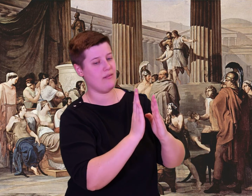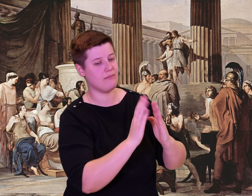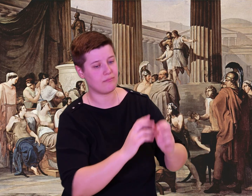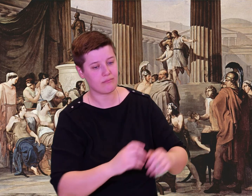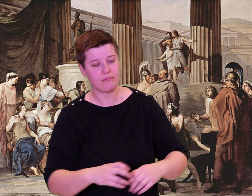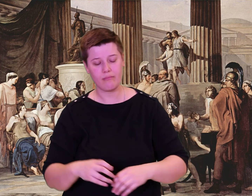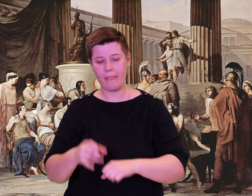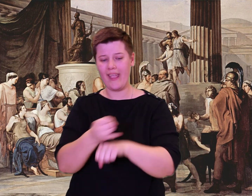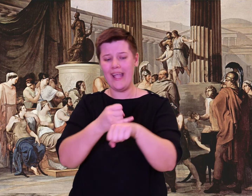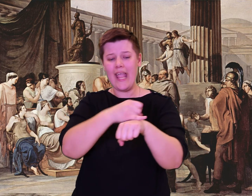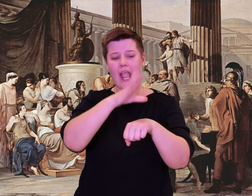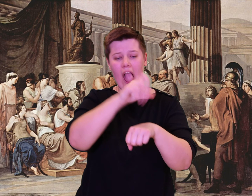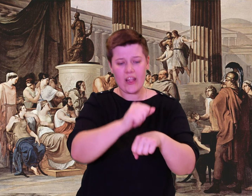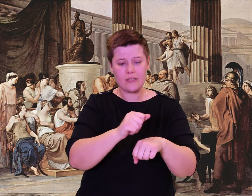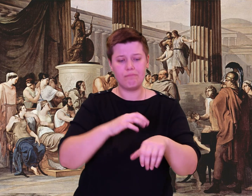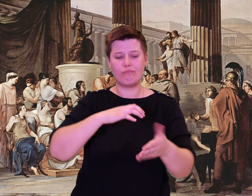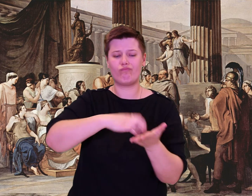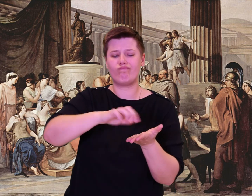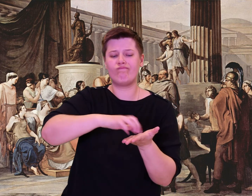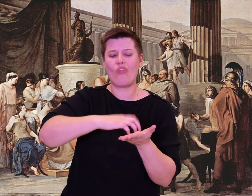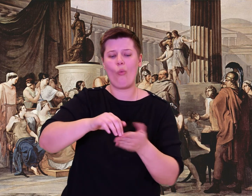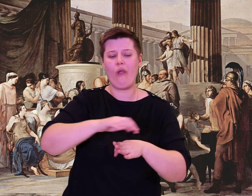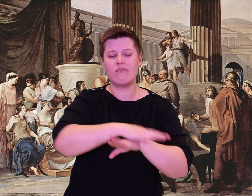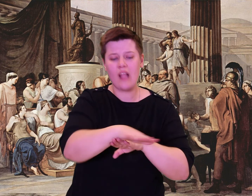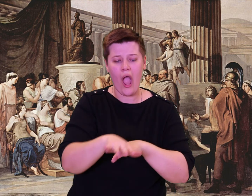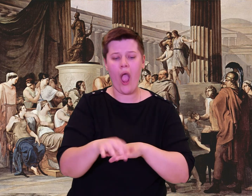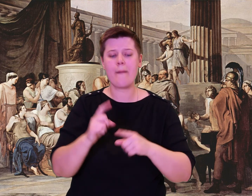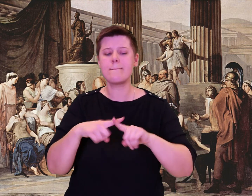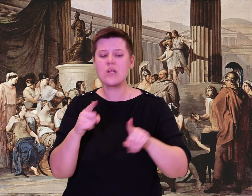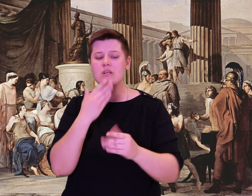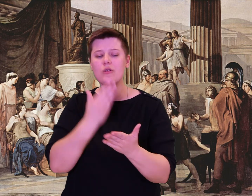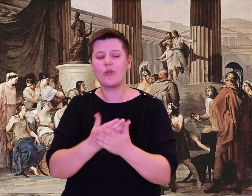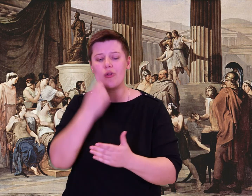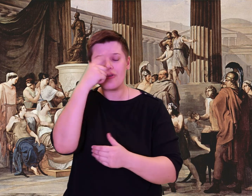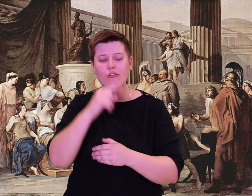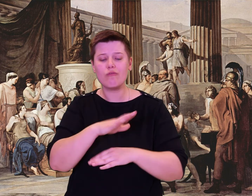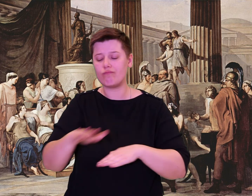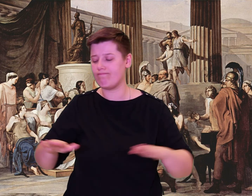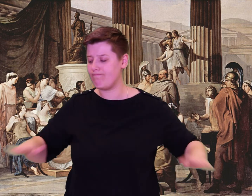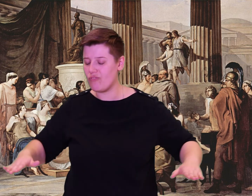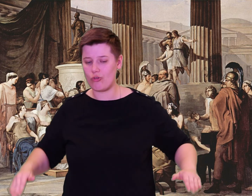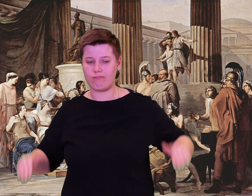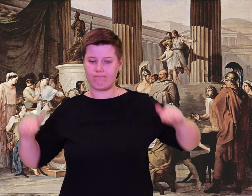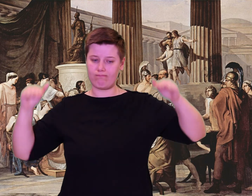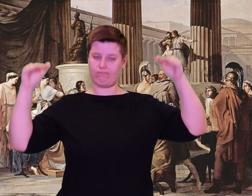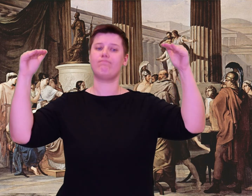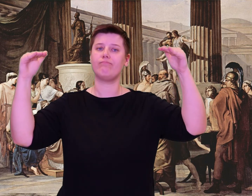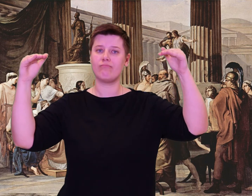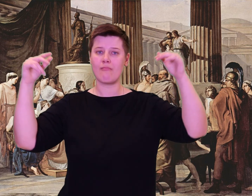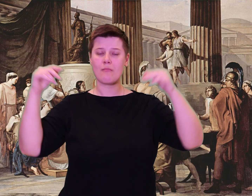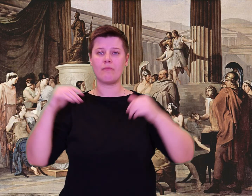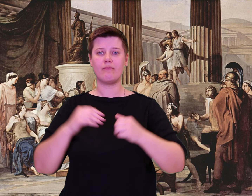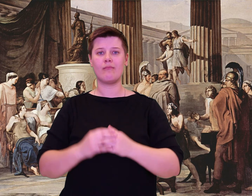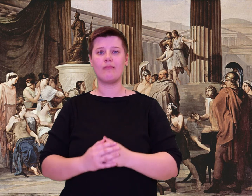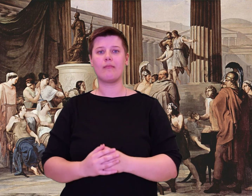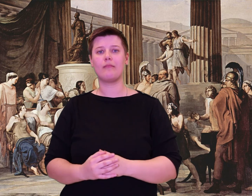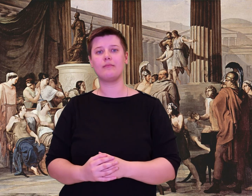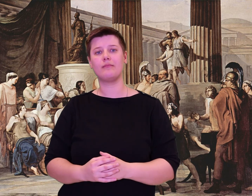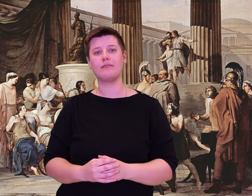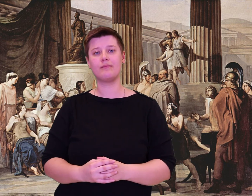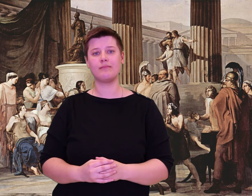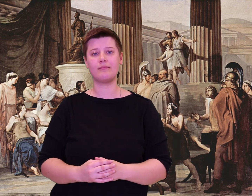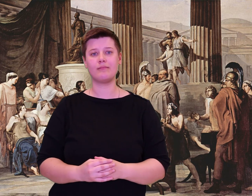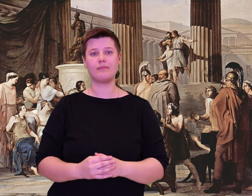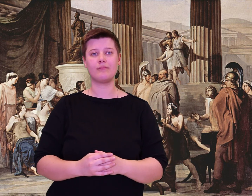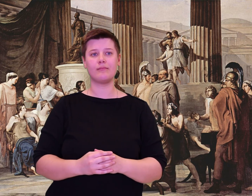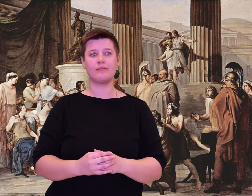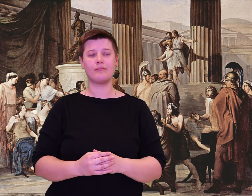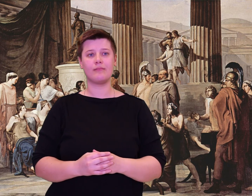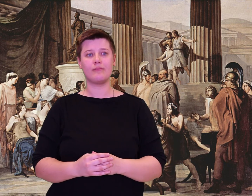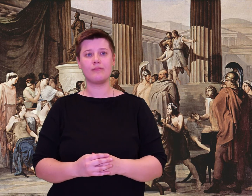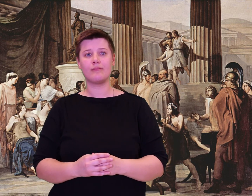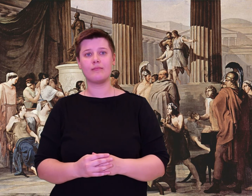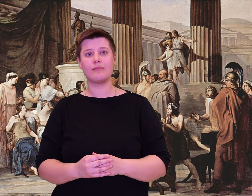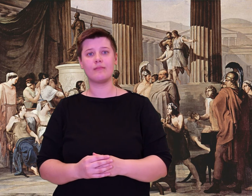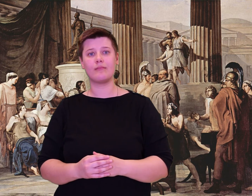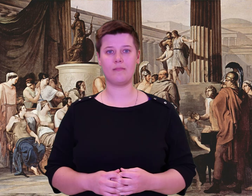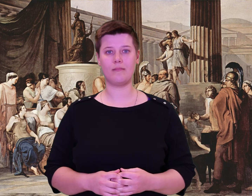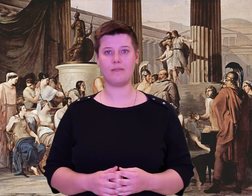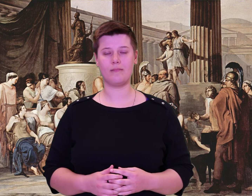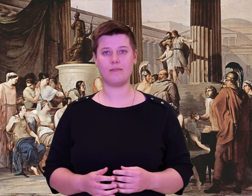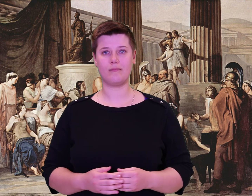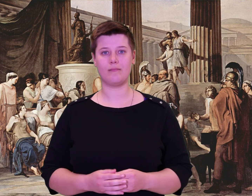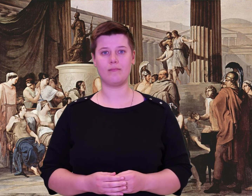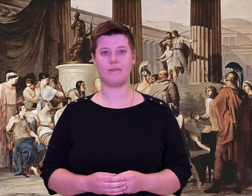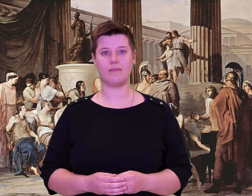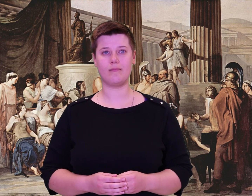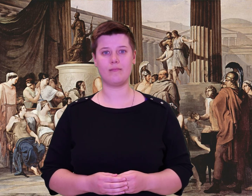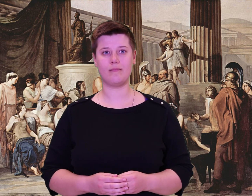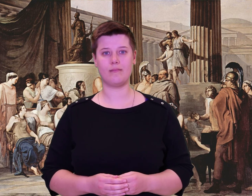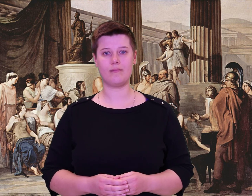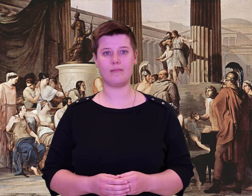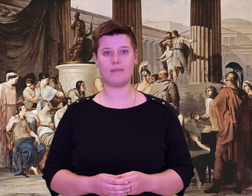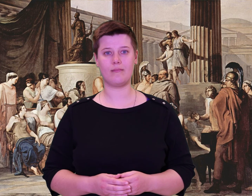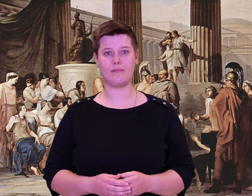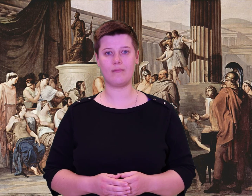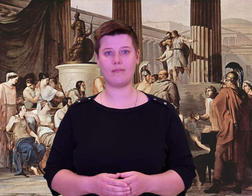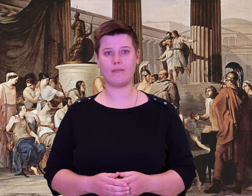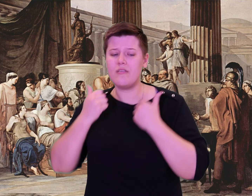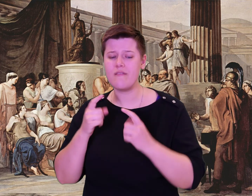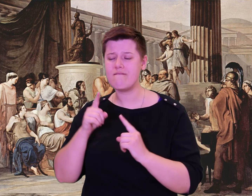facing the dark. It is a rugged land, but good at rearing children. To my eyes no